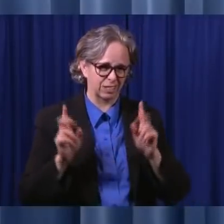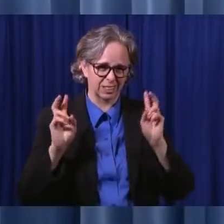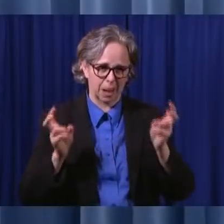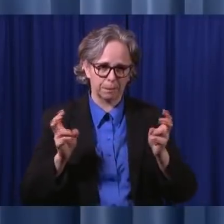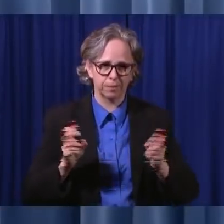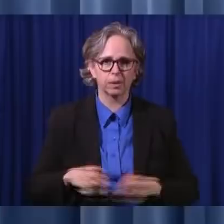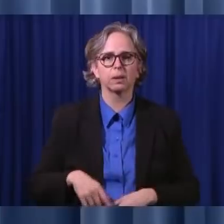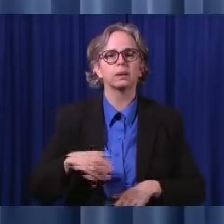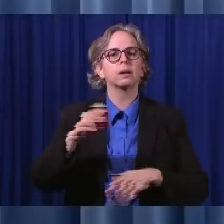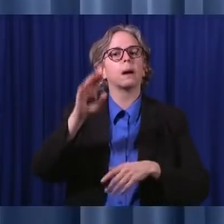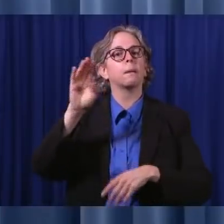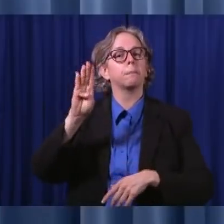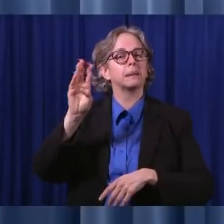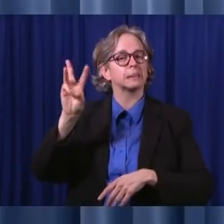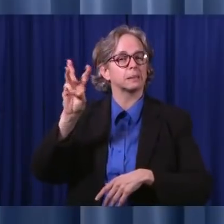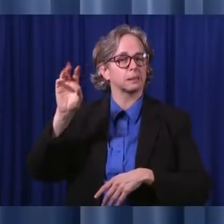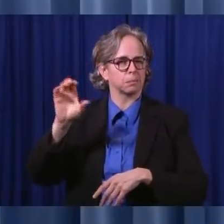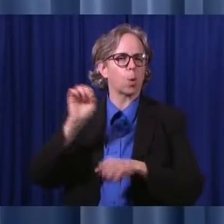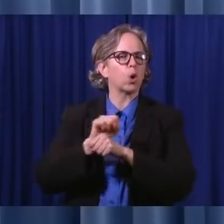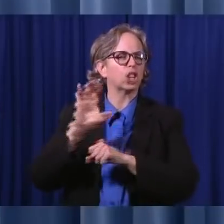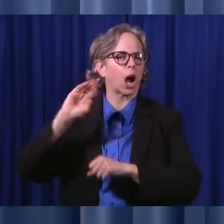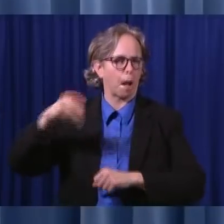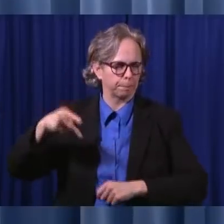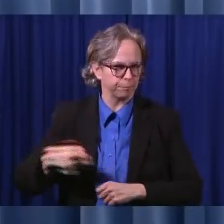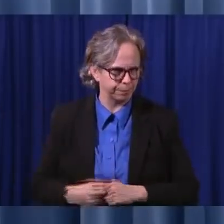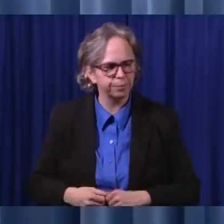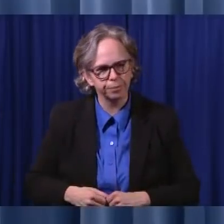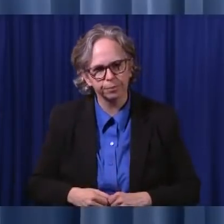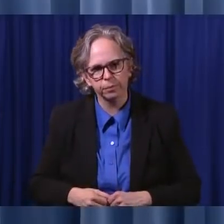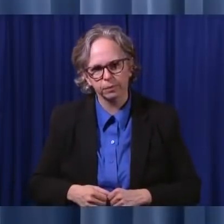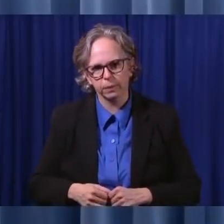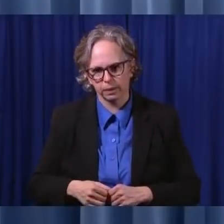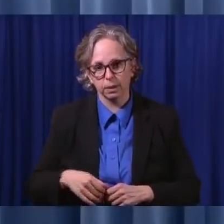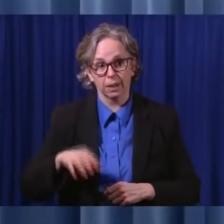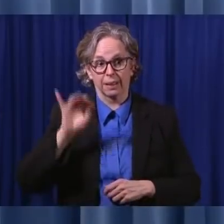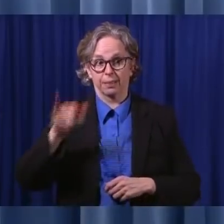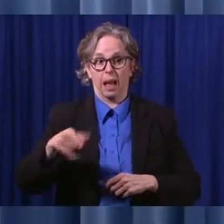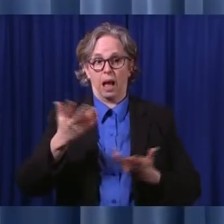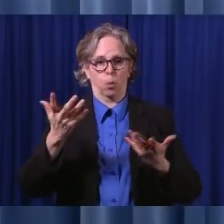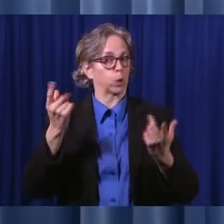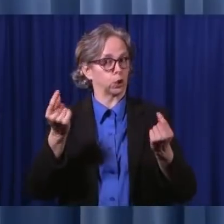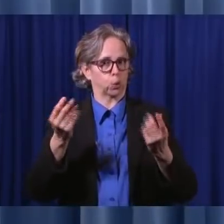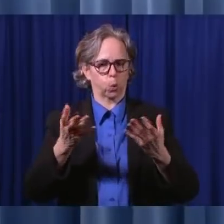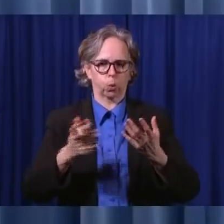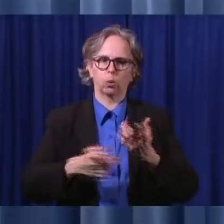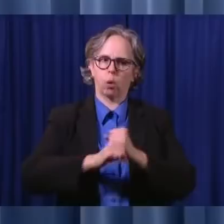COVID-19. WE WILL CONTINUE TO -- THE COMPENSATION AND I